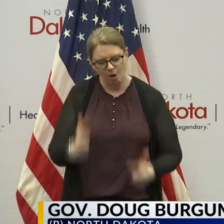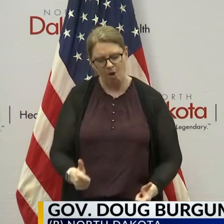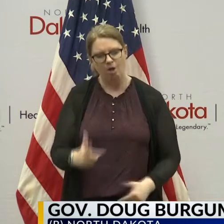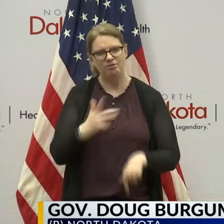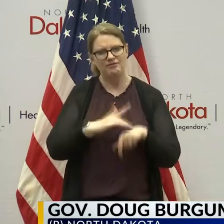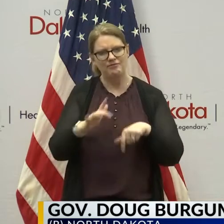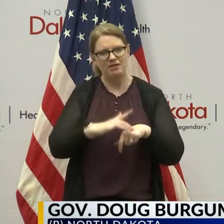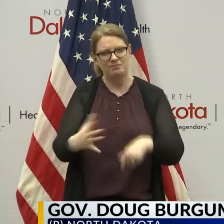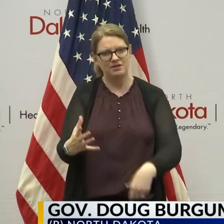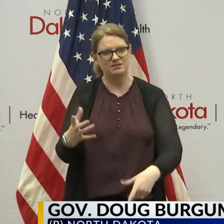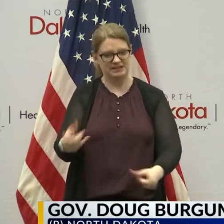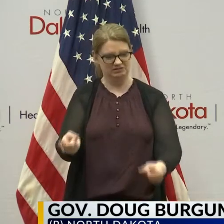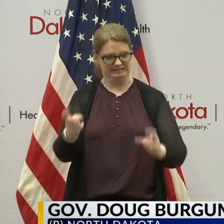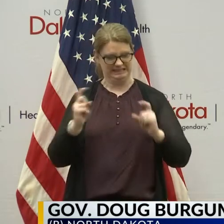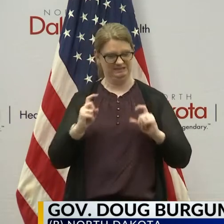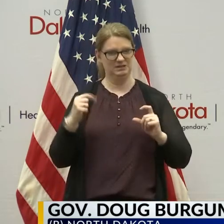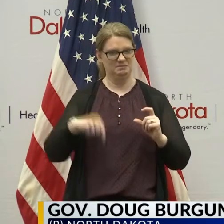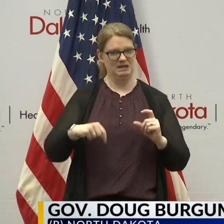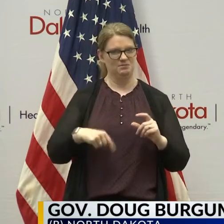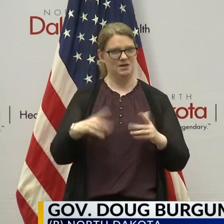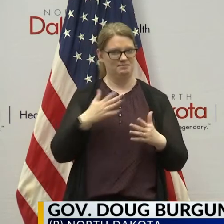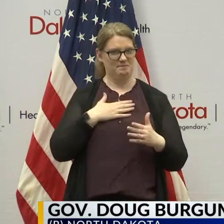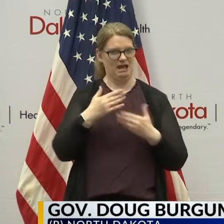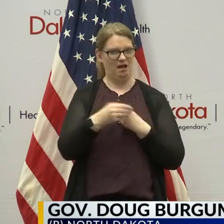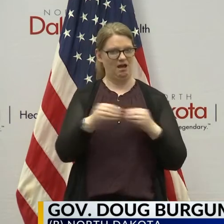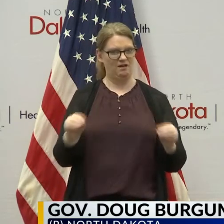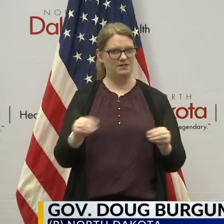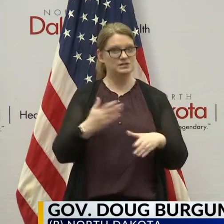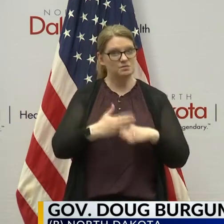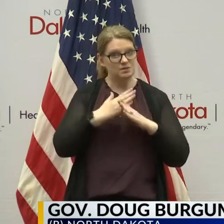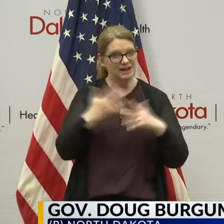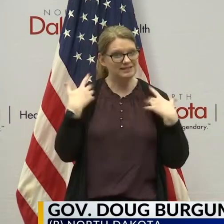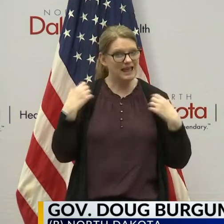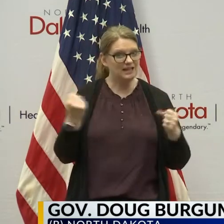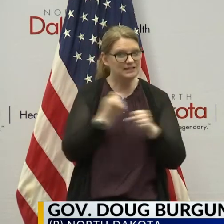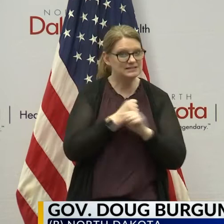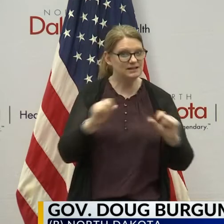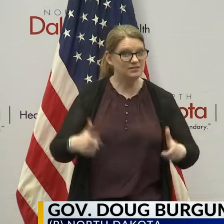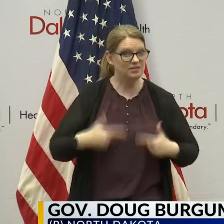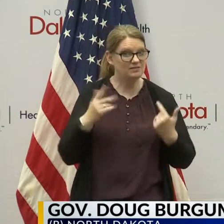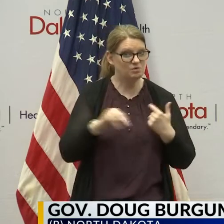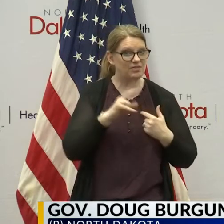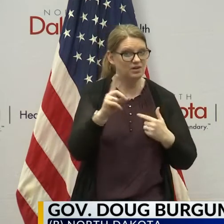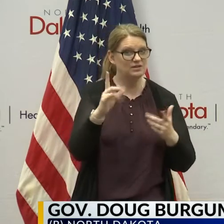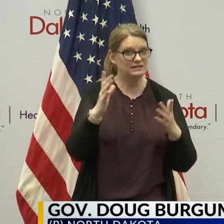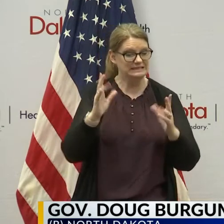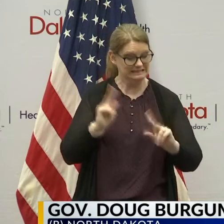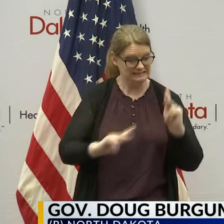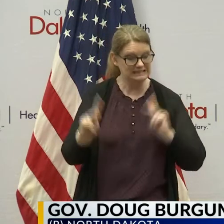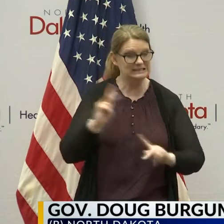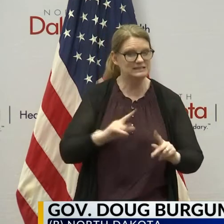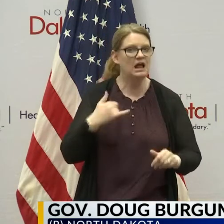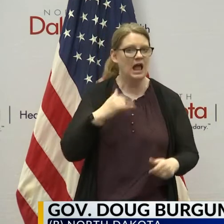EVERYTHING WE CAN HEAR AND WE ARE KEEPING PEOPLE SAFE AND HEALTHY AND AS WE HAVE SAID OVER AND OVER AGAIN AND AS GOVERNOR I WILL USE EVERY TOOL IN MY DISPOSAL AND EVERY POWER